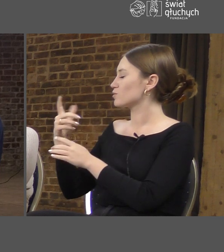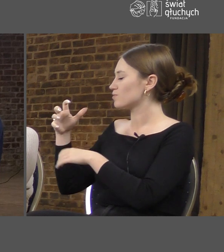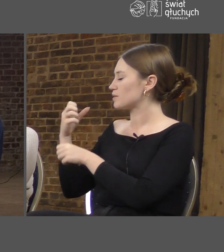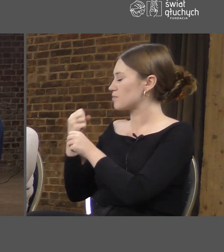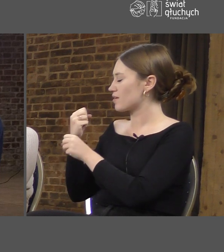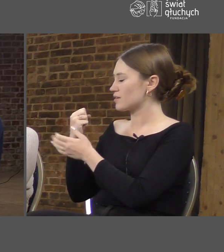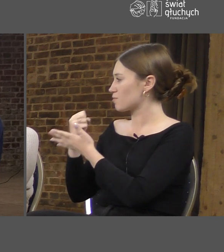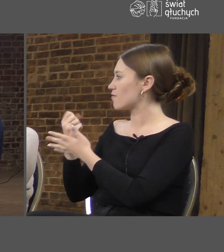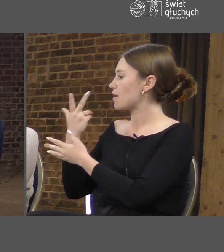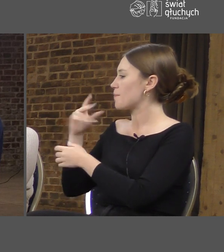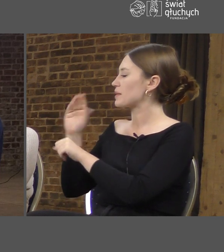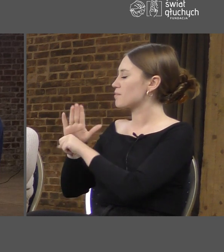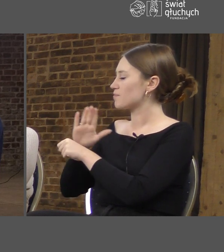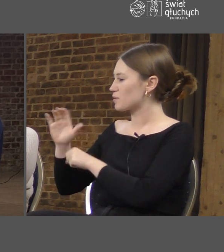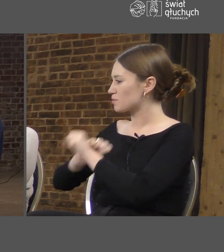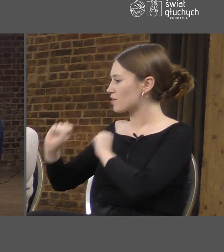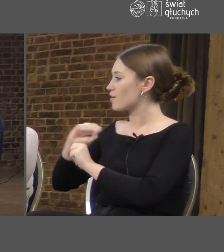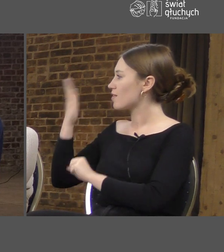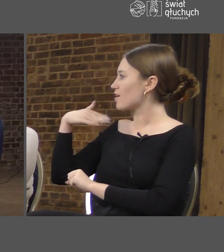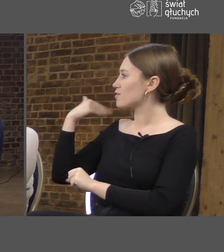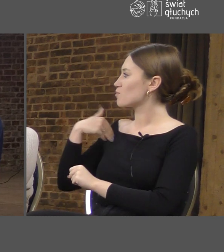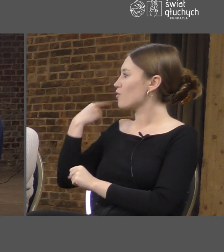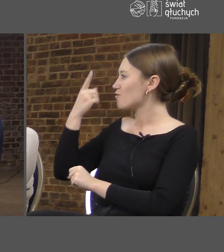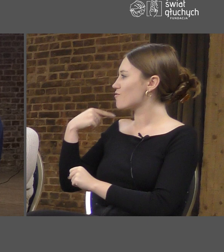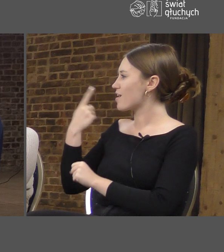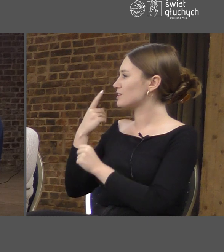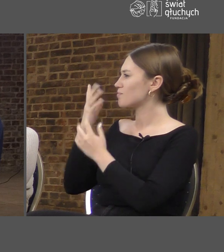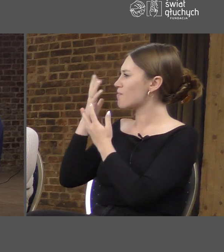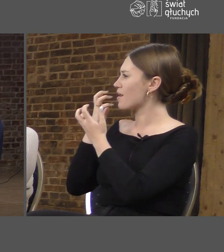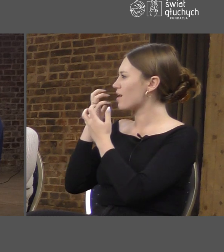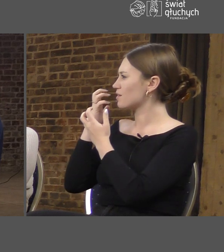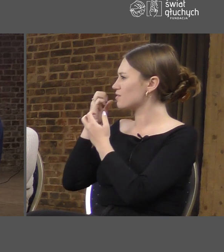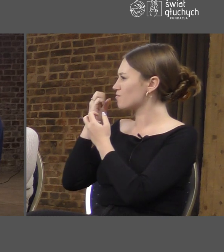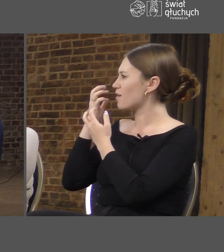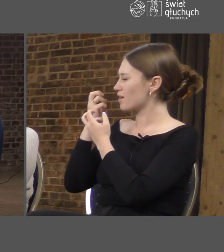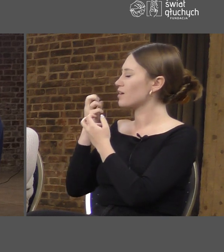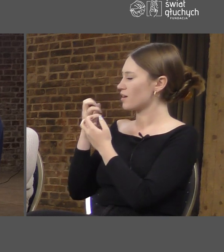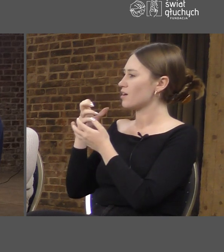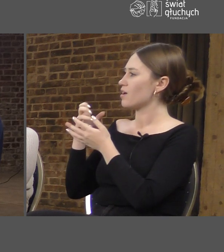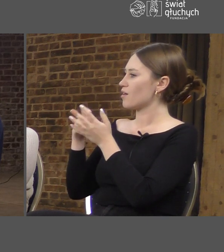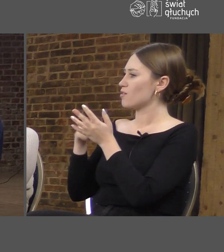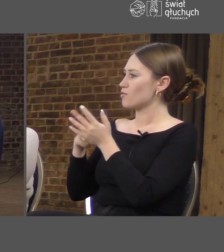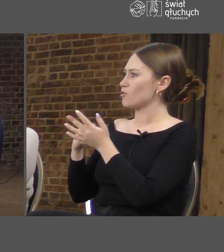due to paralysis of the face from the past. And she is very disappointed,